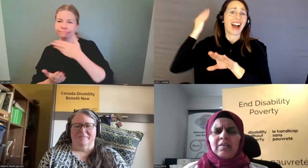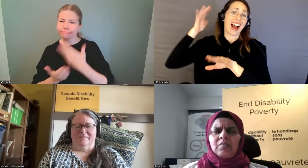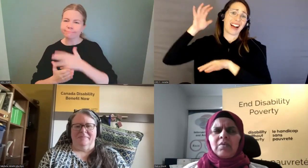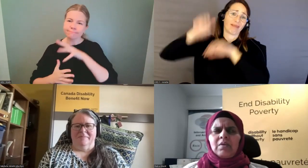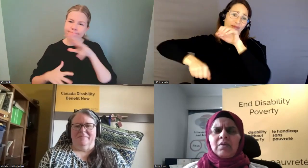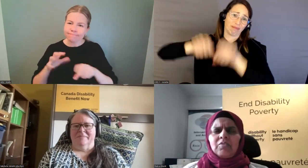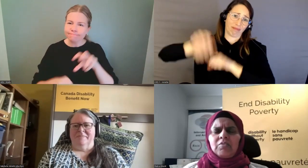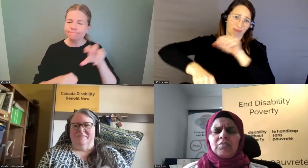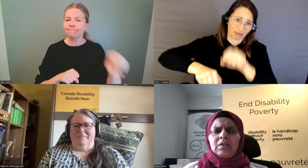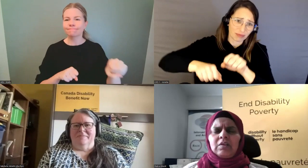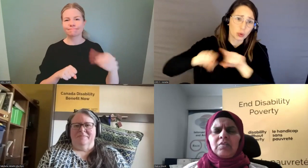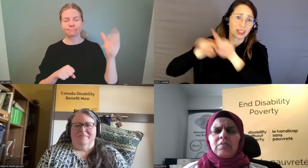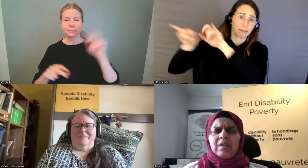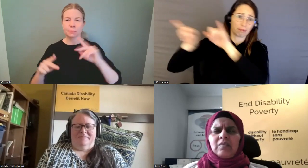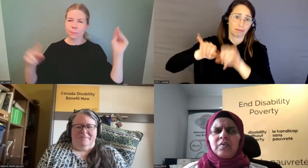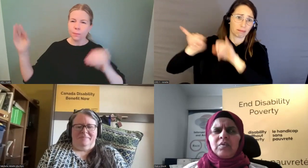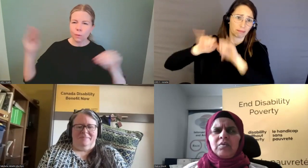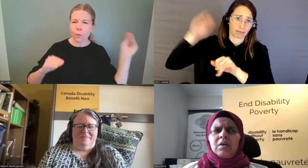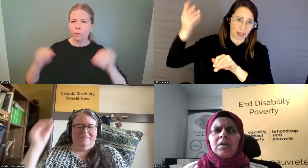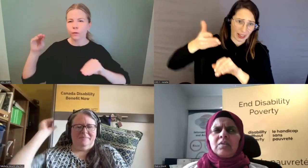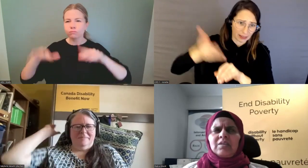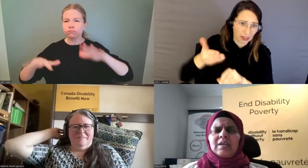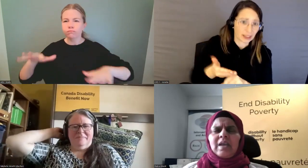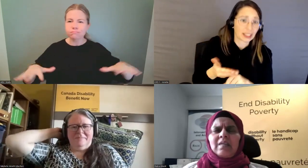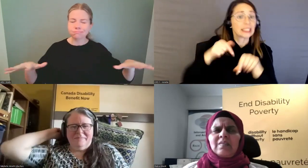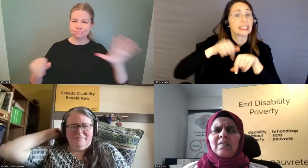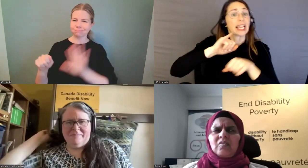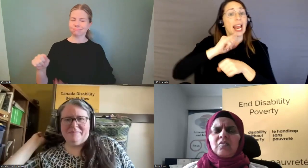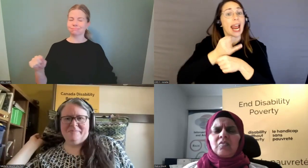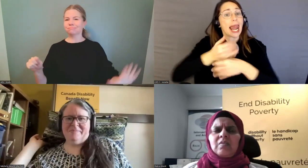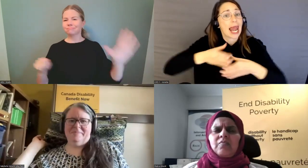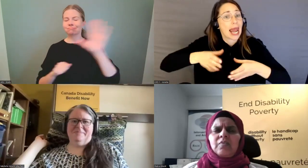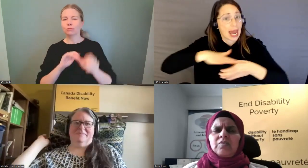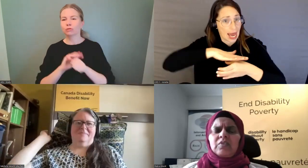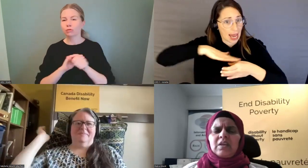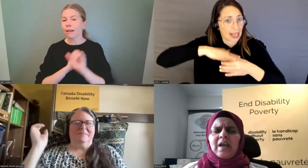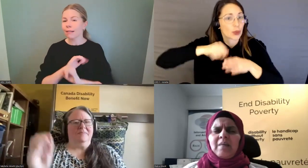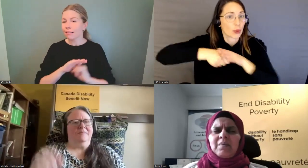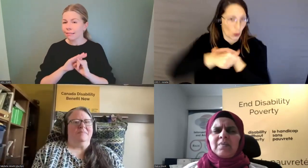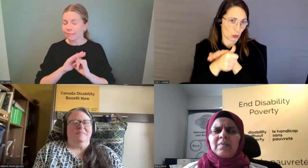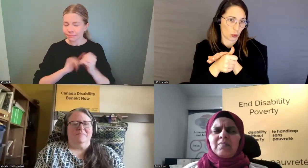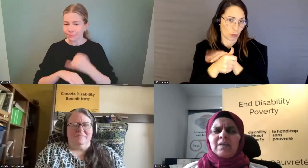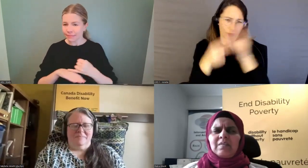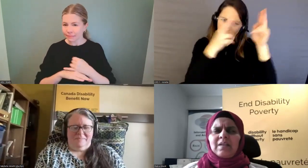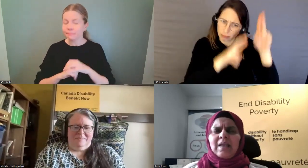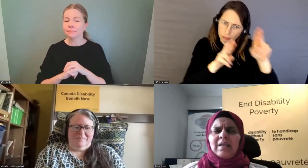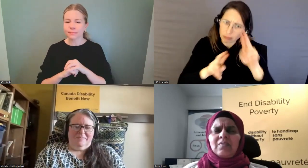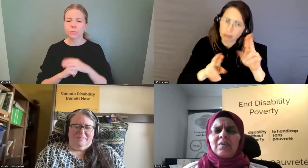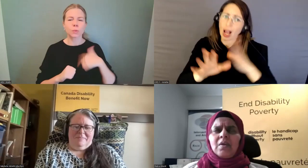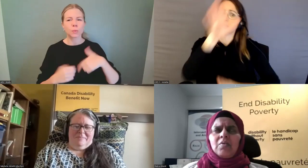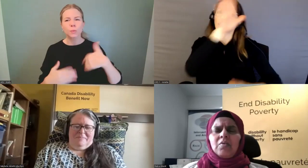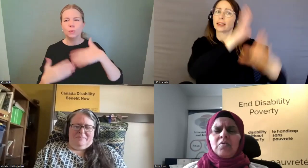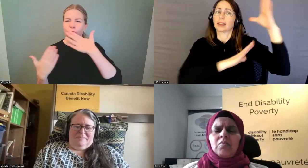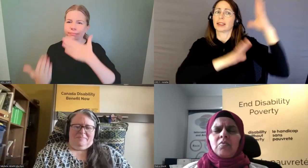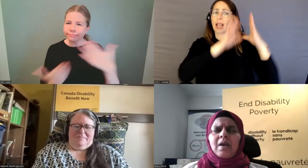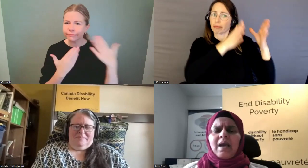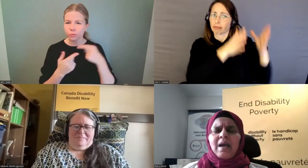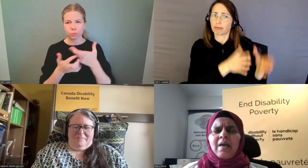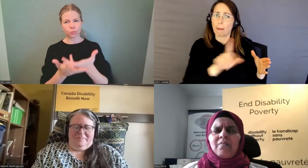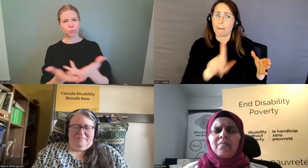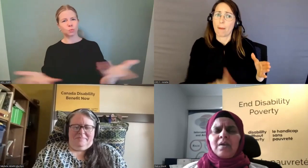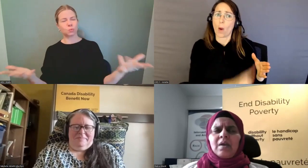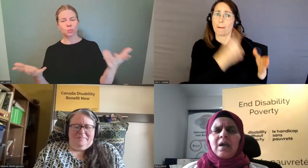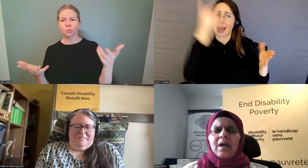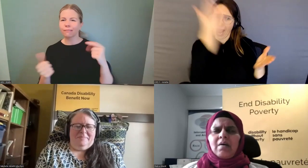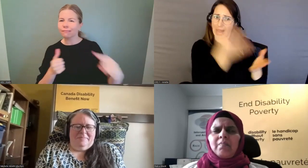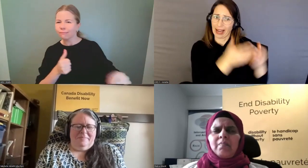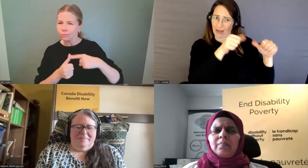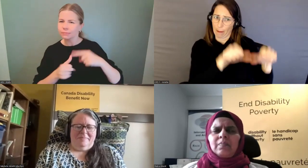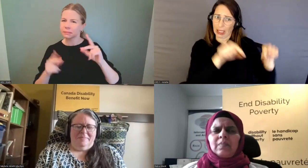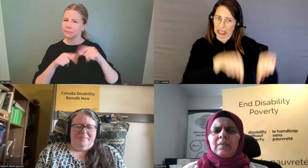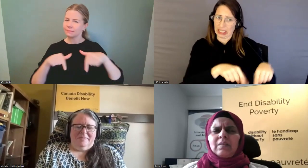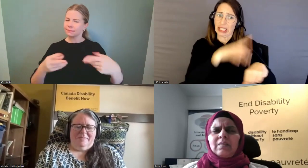WE ARE ETERNALLY GRATEFUL TO THE ANCESTORS, THE FIRST INHABITANTS OF THESE HANDS WHO HAVE